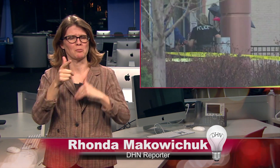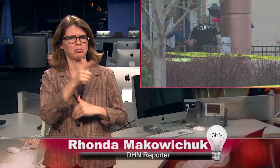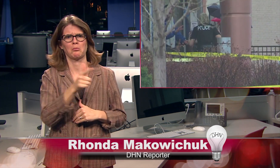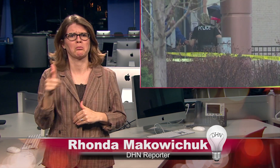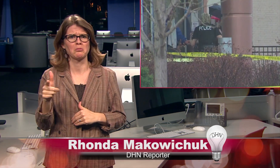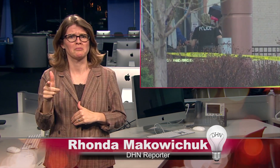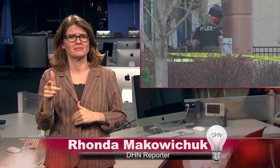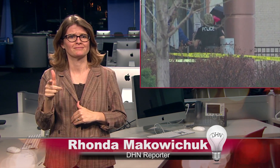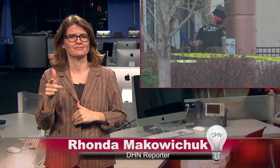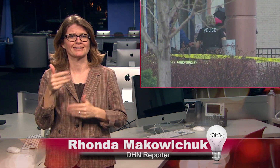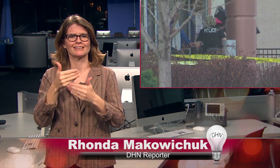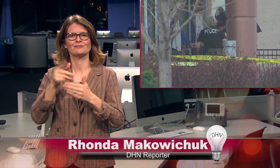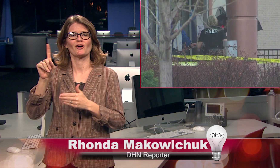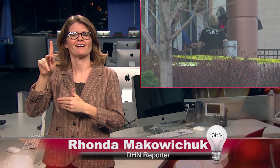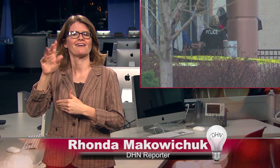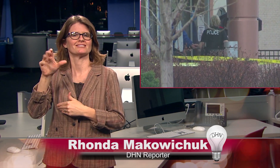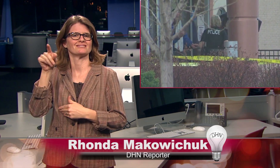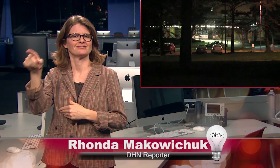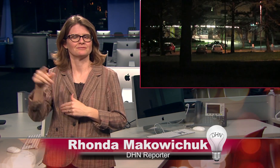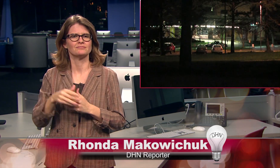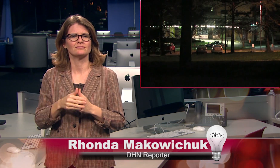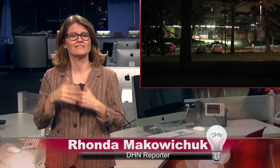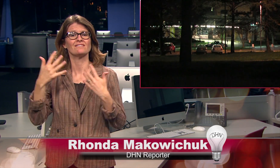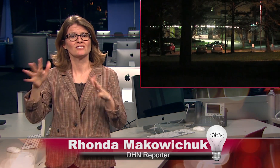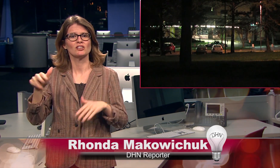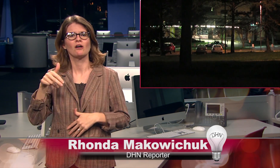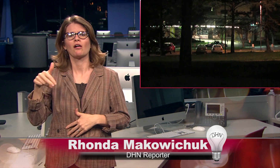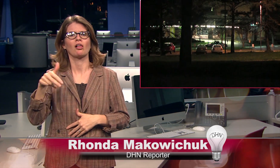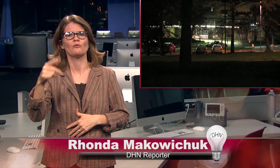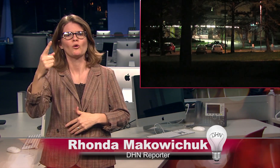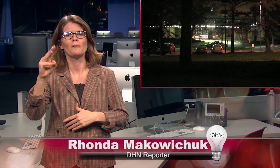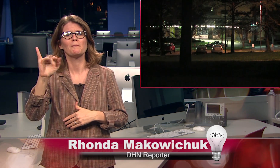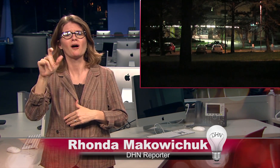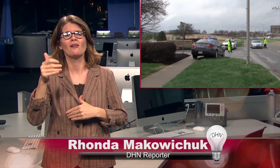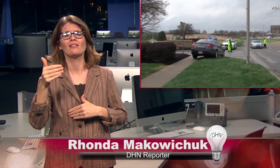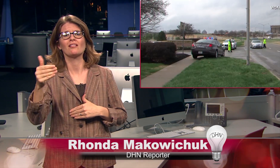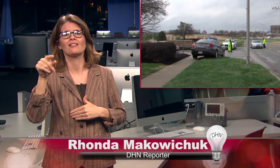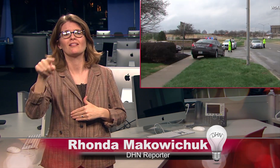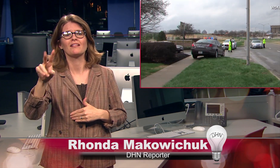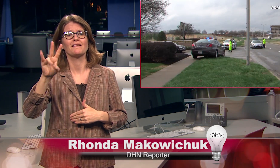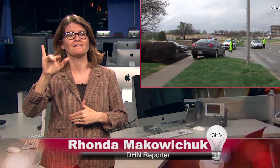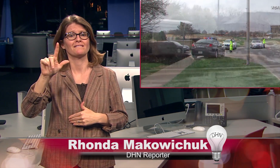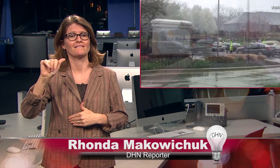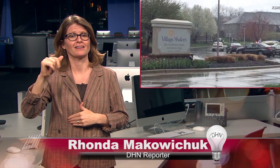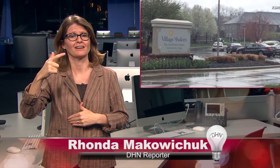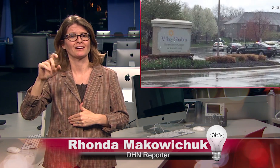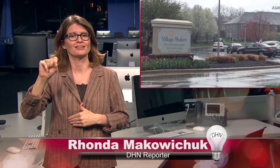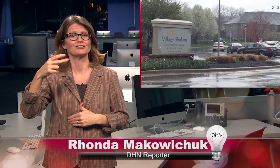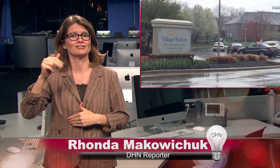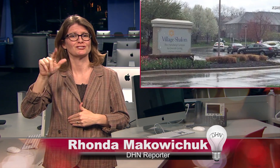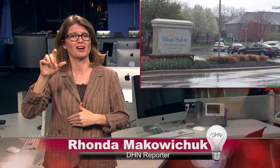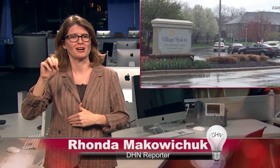KANSAS CITY. MOMENTS LATER, ANOTHER VICTIM IS SHOT AND KILLED AT VILLAGE SHALOM, A RETIREMENT